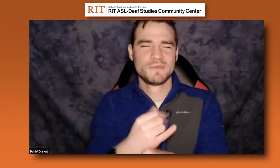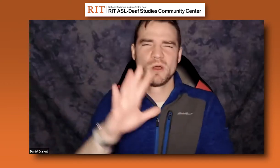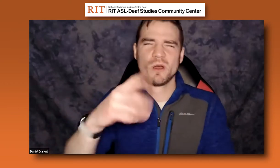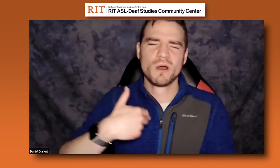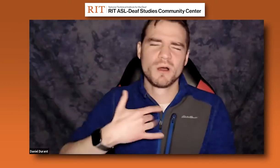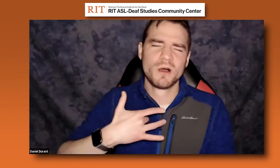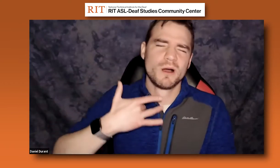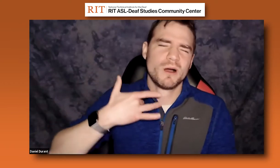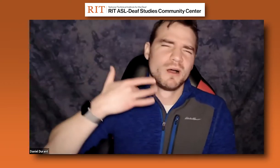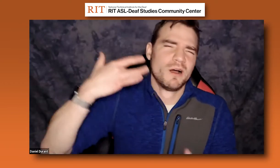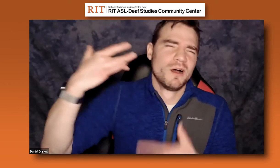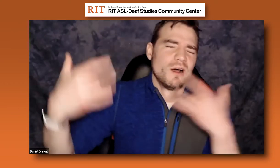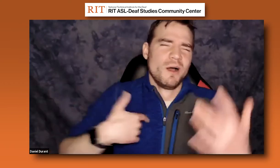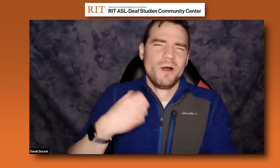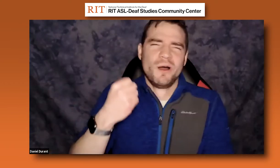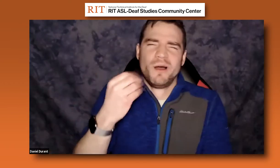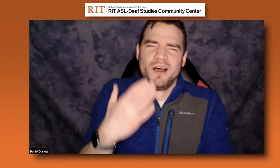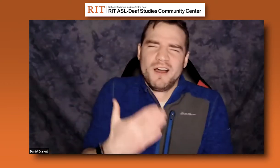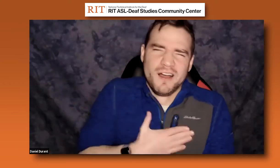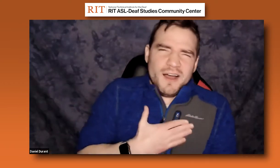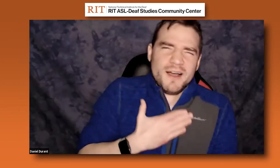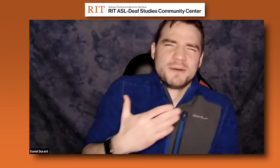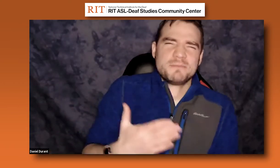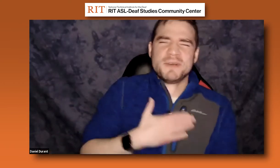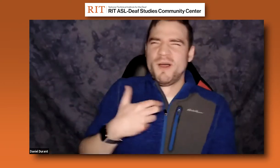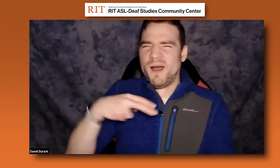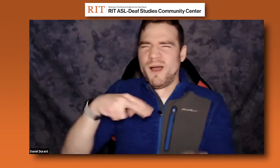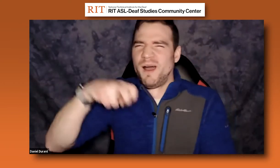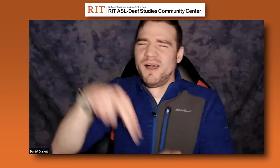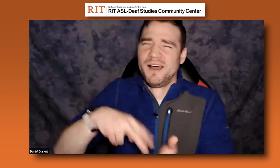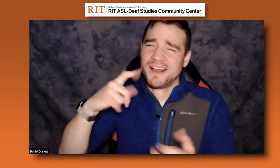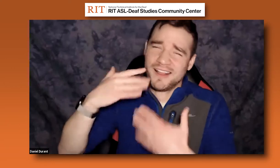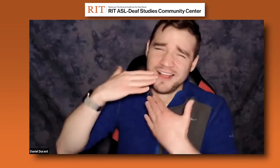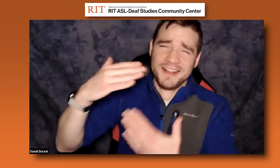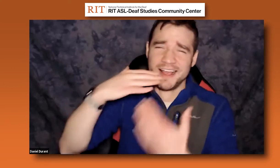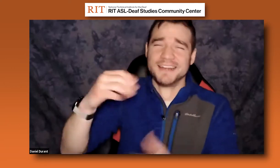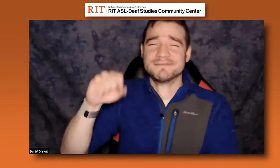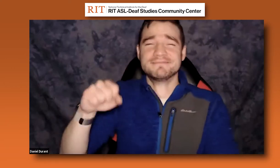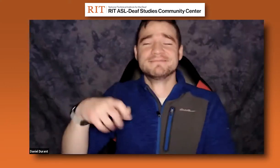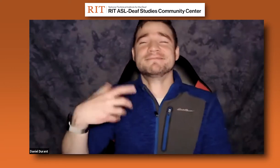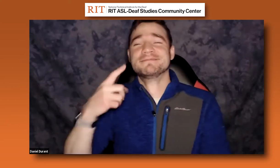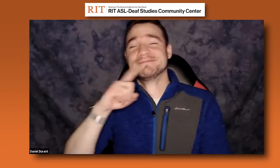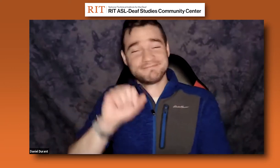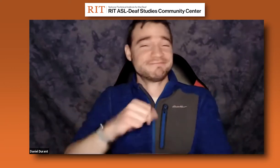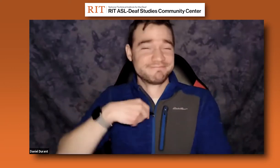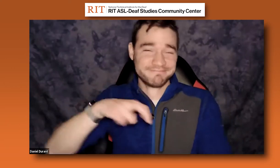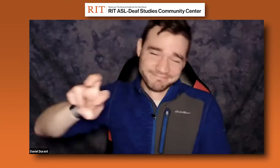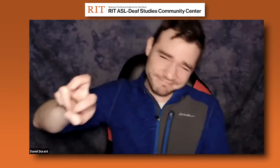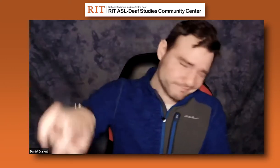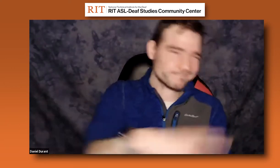and then they allowed me to go to the school for the Deaf. I was so excited, I was so thankful that they